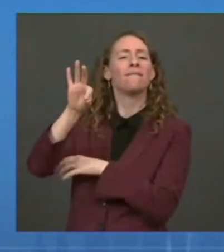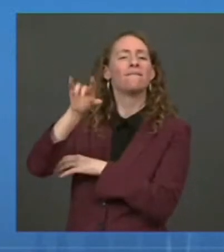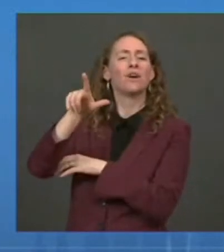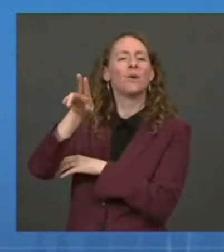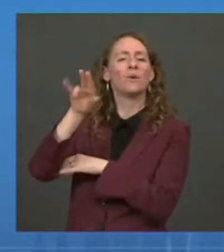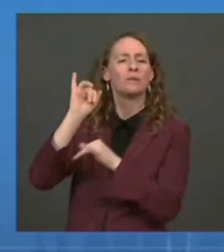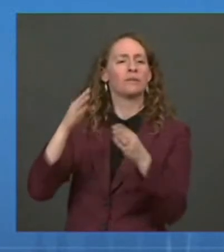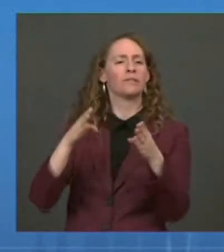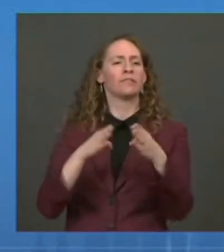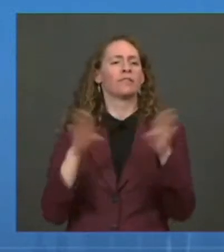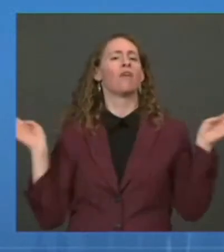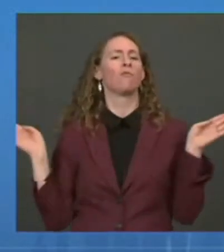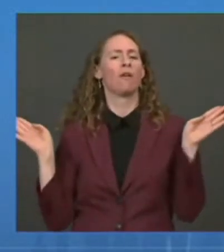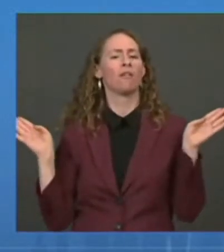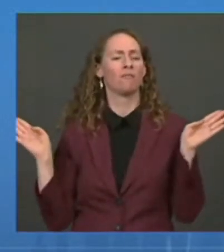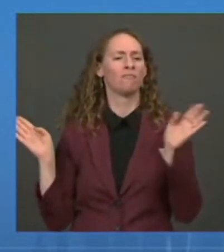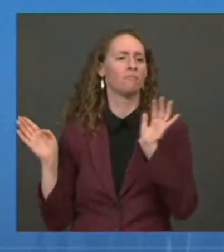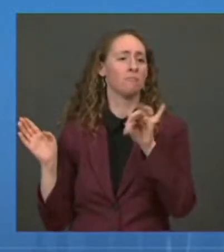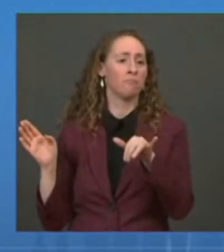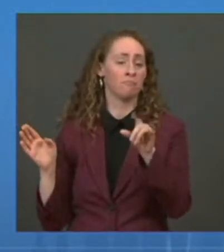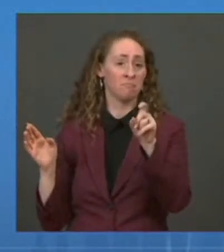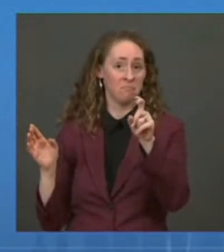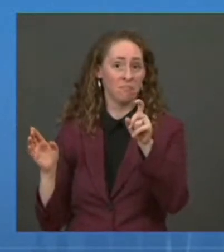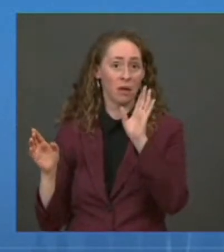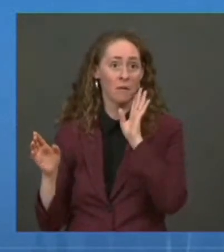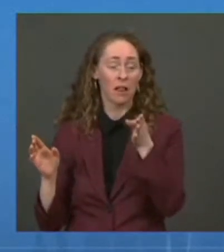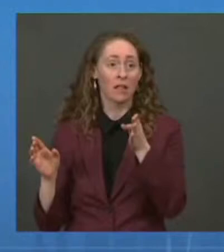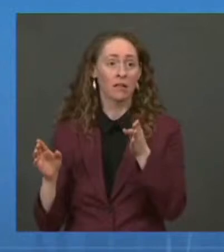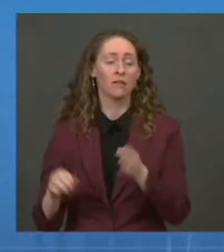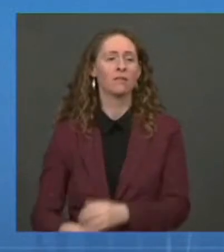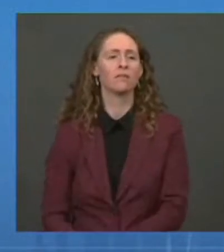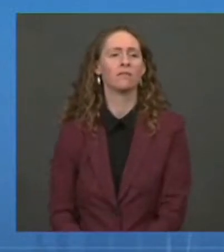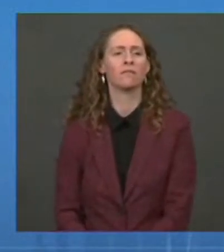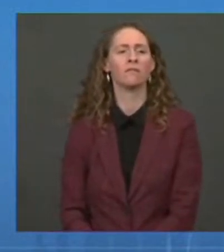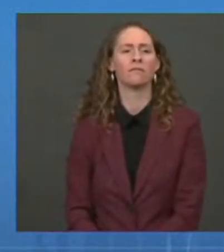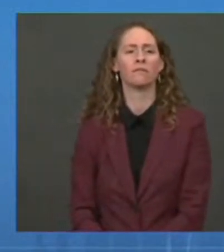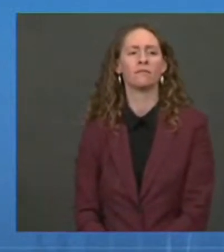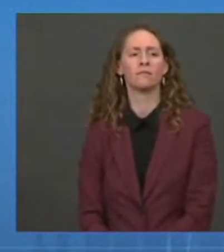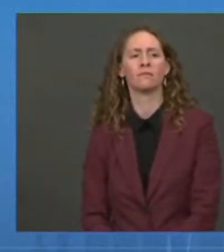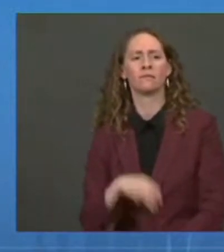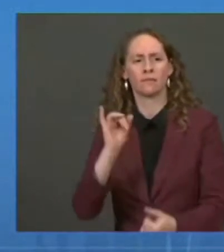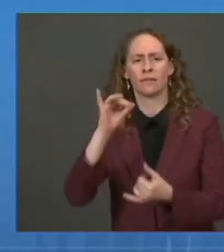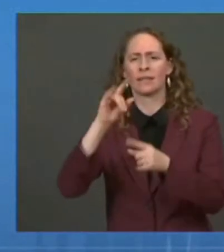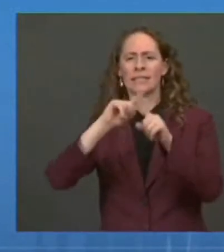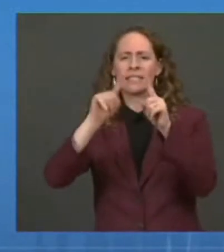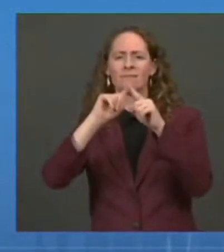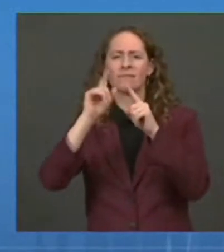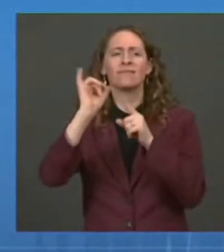THE STRAINS ARE GIVEN TO THE MANUFACTURERS TOLD WHAT TO PUT